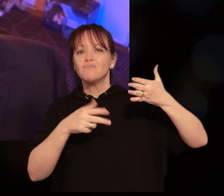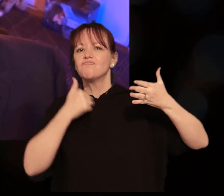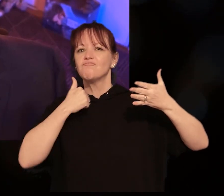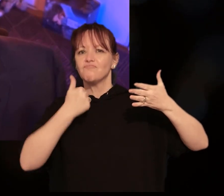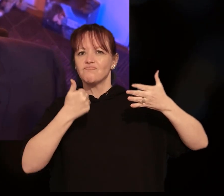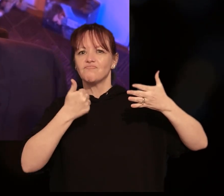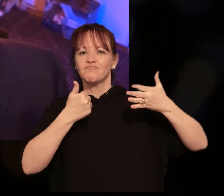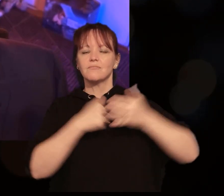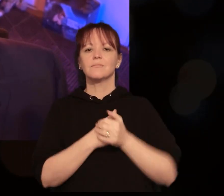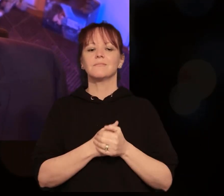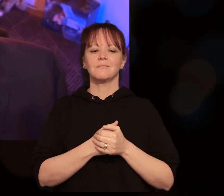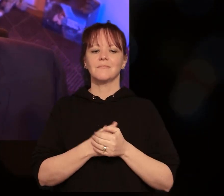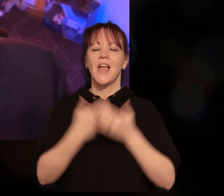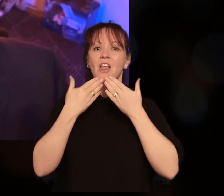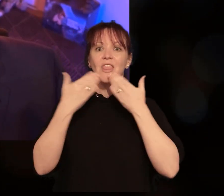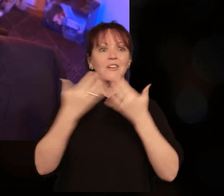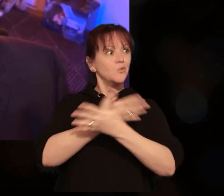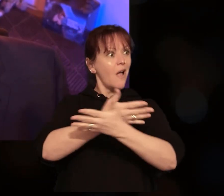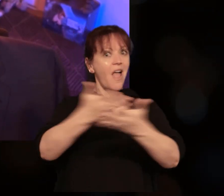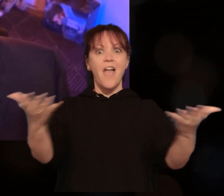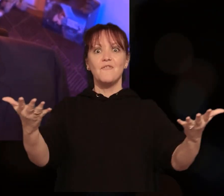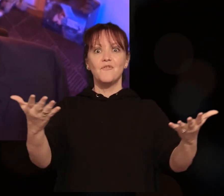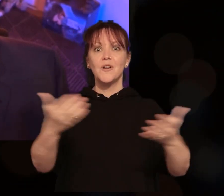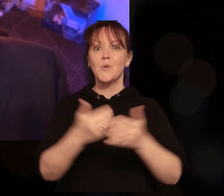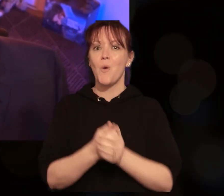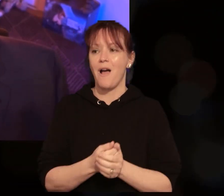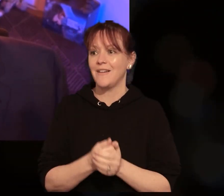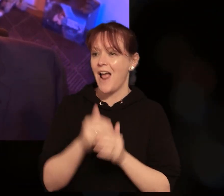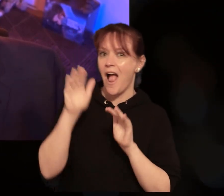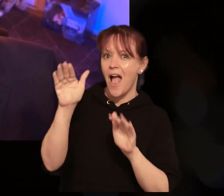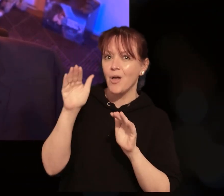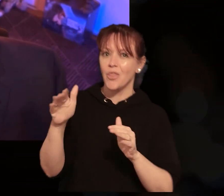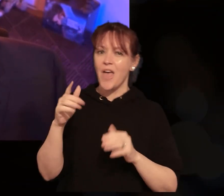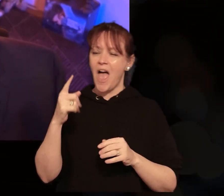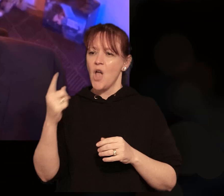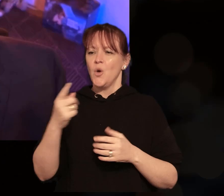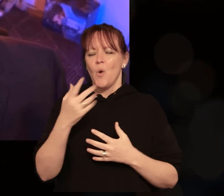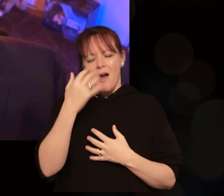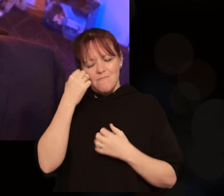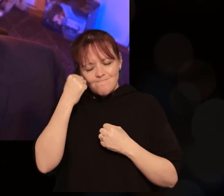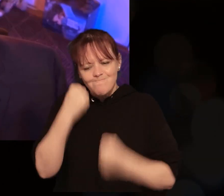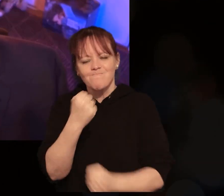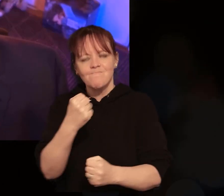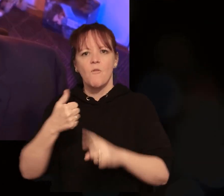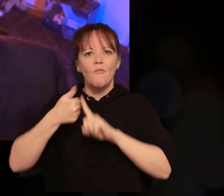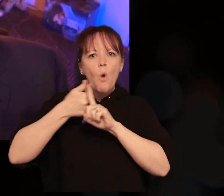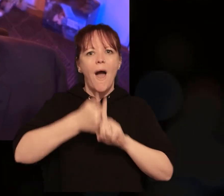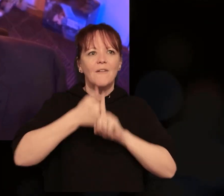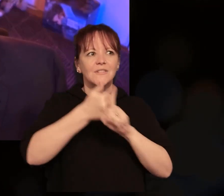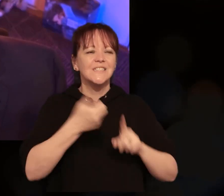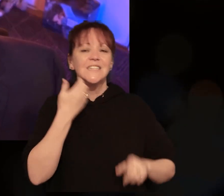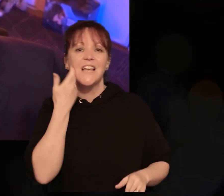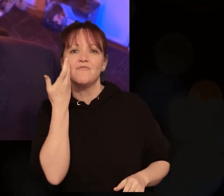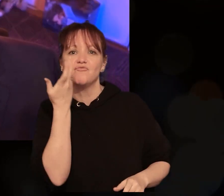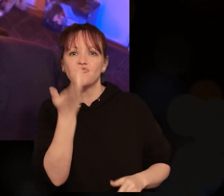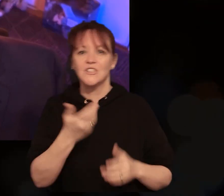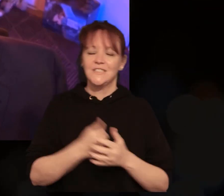putting your hearts and souls into advocacy every single day. As much as we're sort of losing our voice